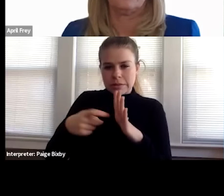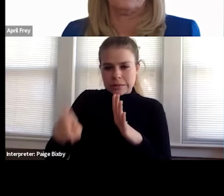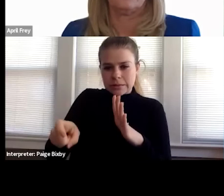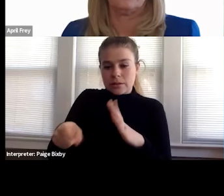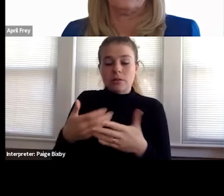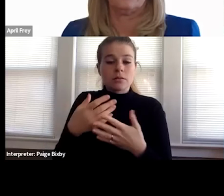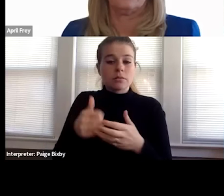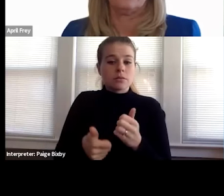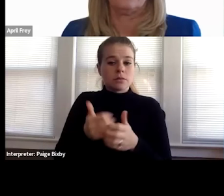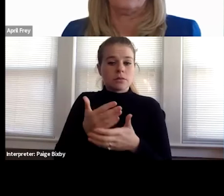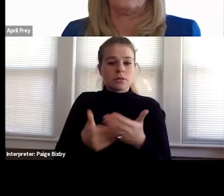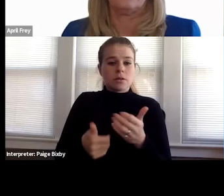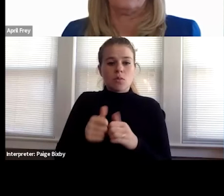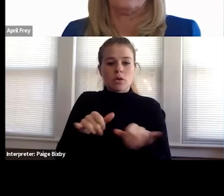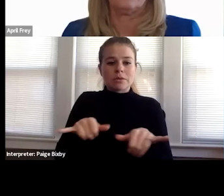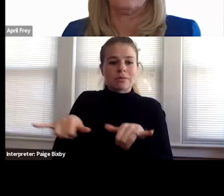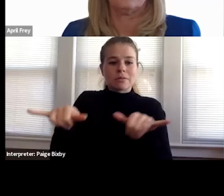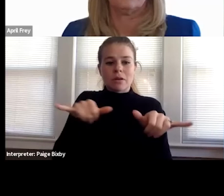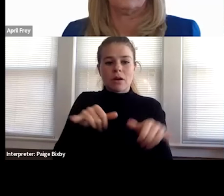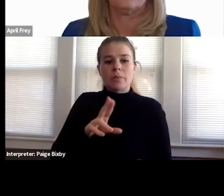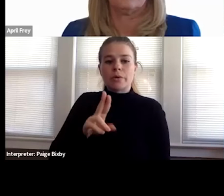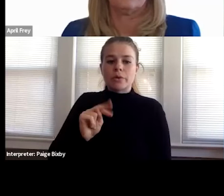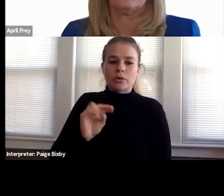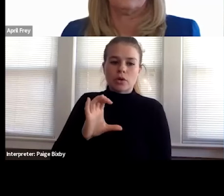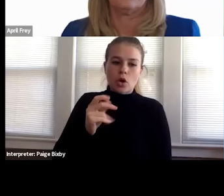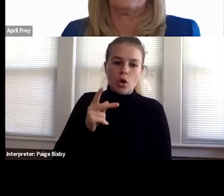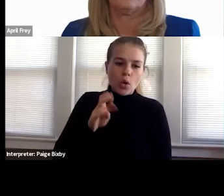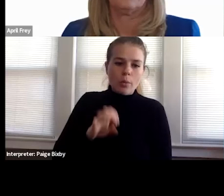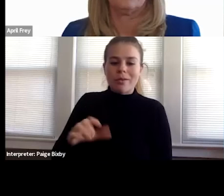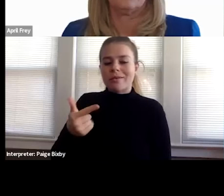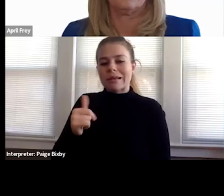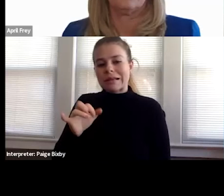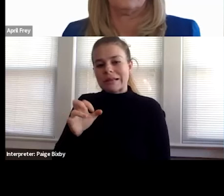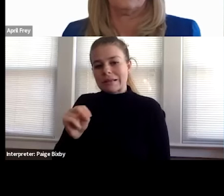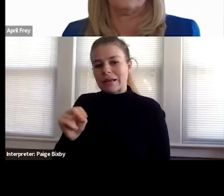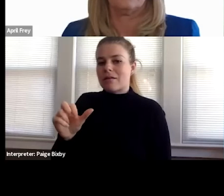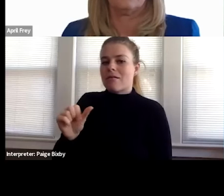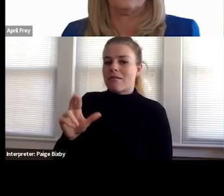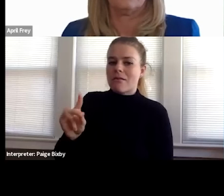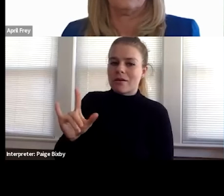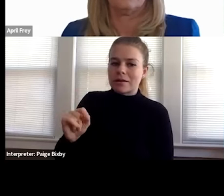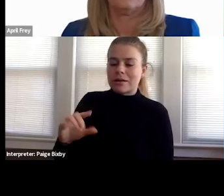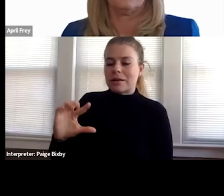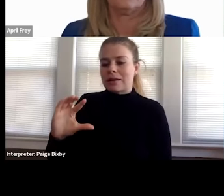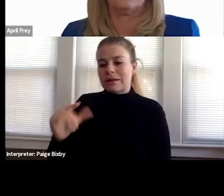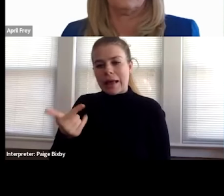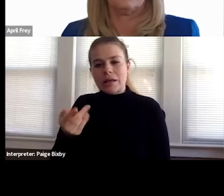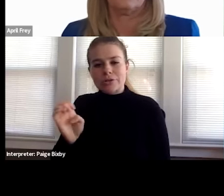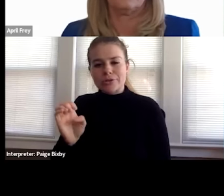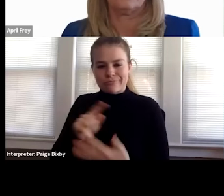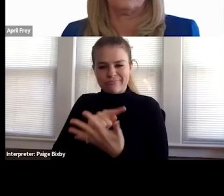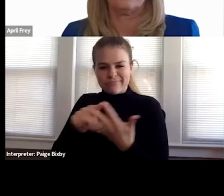are UNCOPE, GAIN, AUDIT, CAGE. And the best practice really is to have these questions integrated into the risk